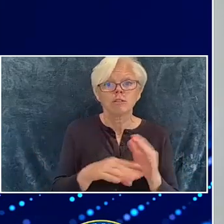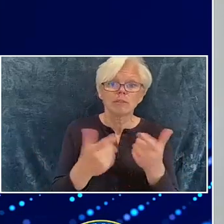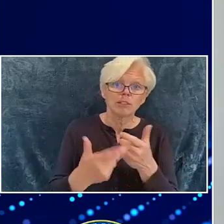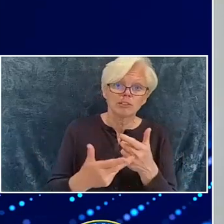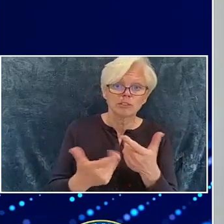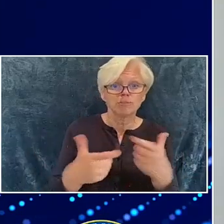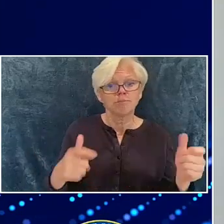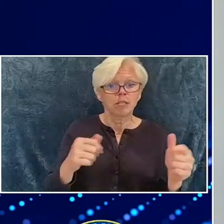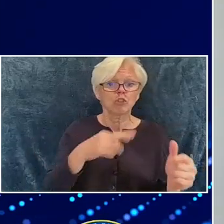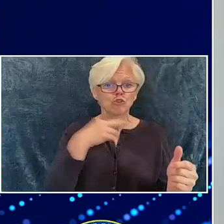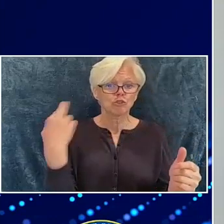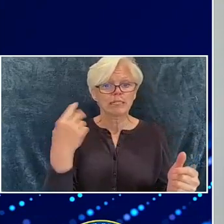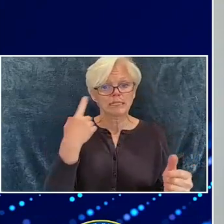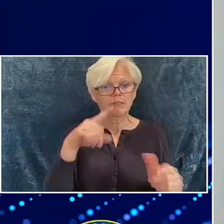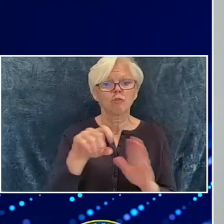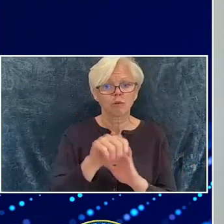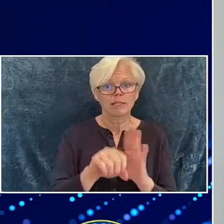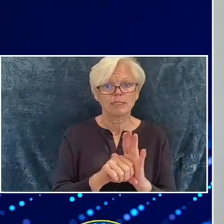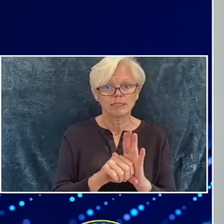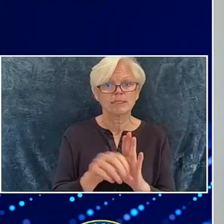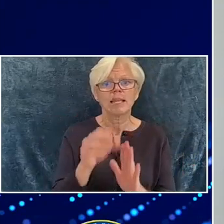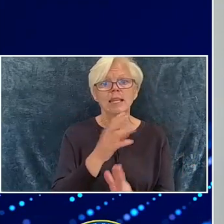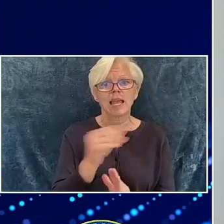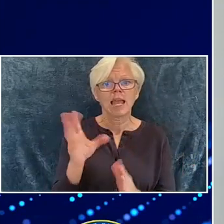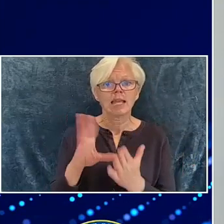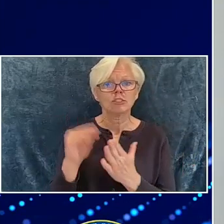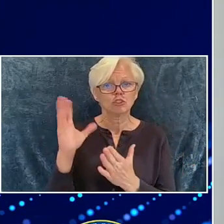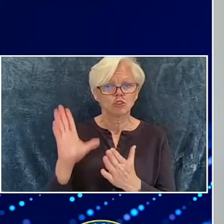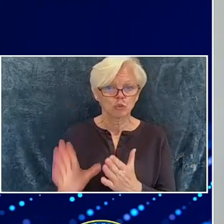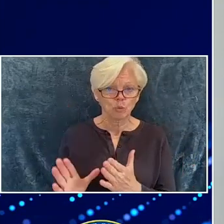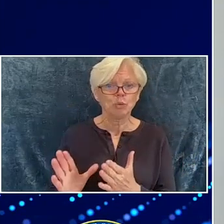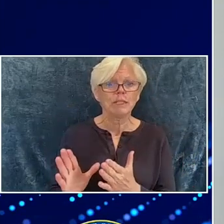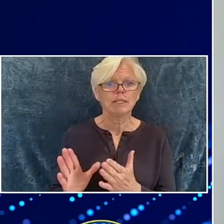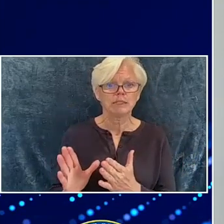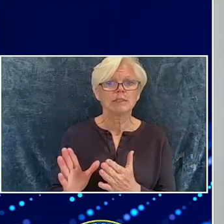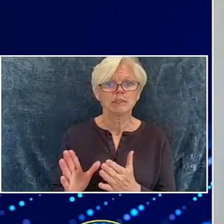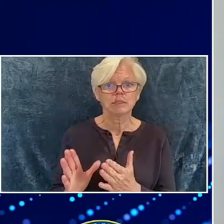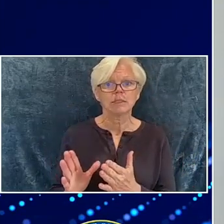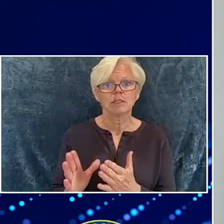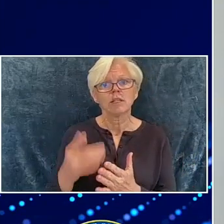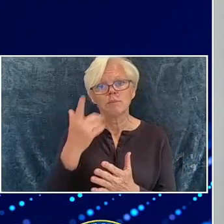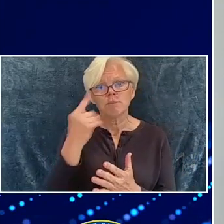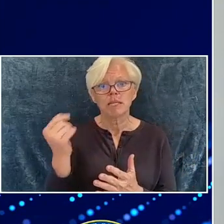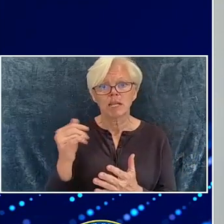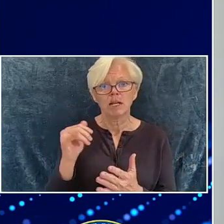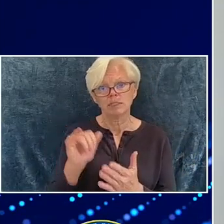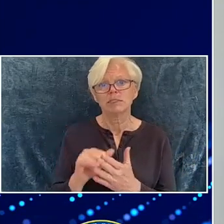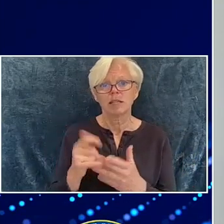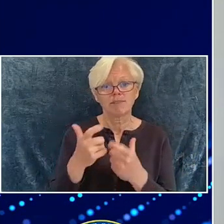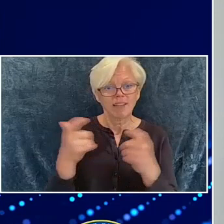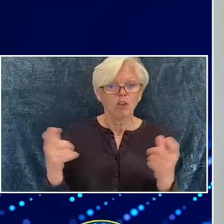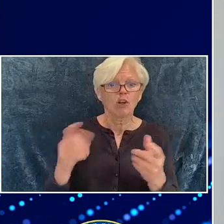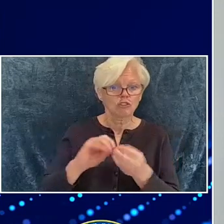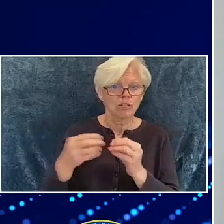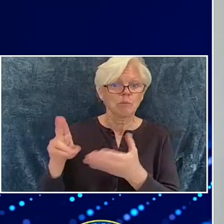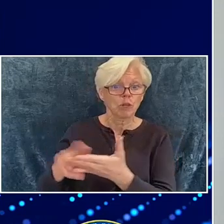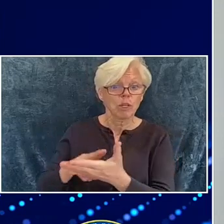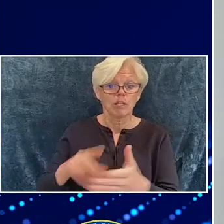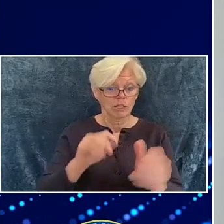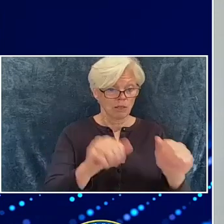the state and its students given that large presence, the possibility of closure, the quality of the instruction in